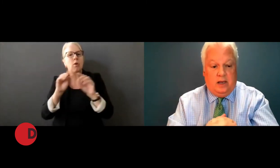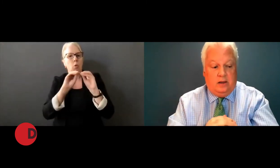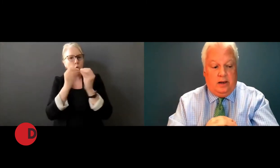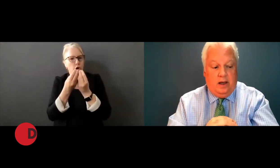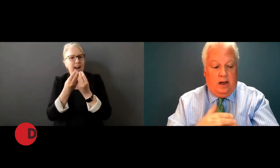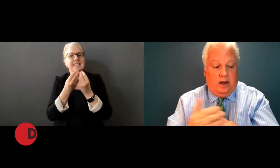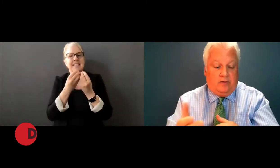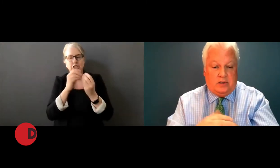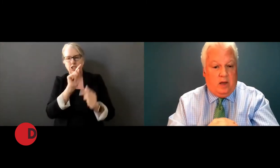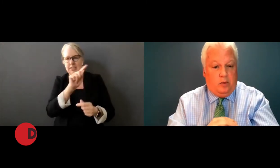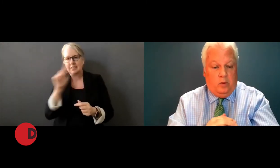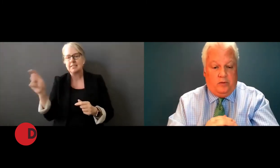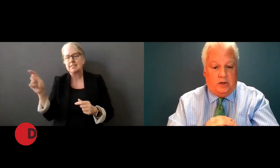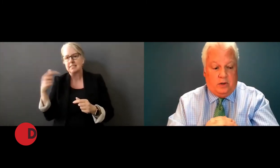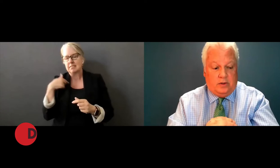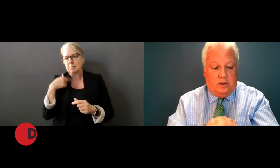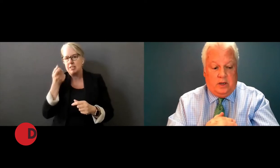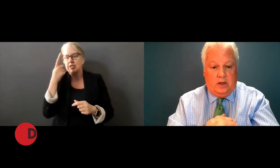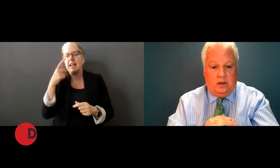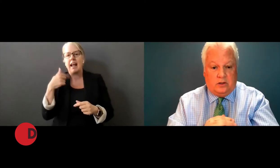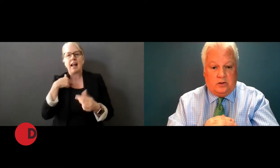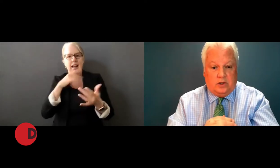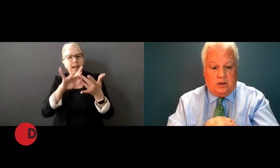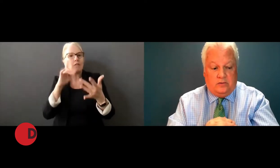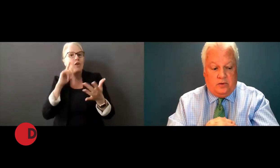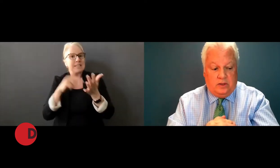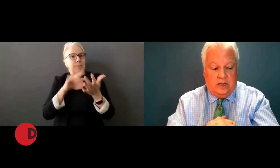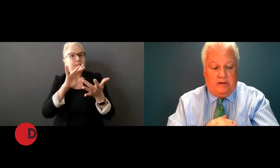To my understanding, we have contacted CAD,